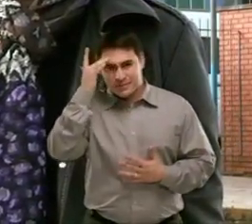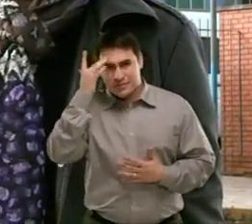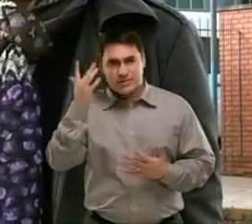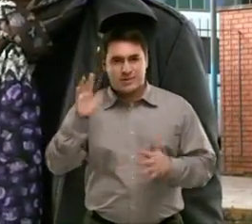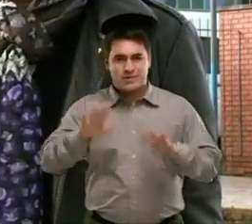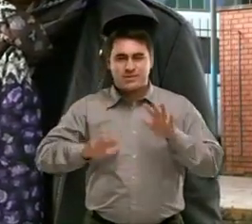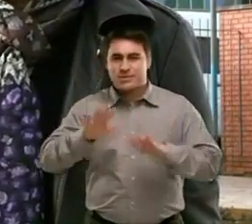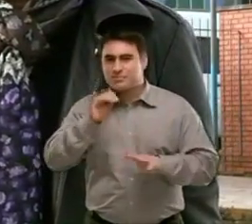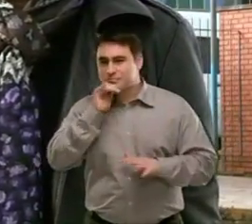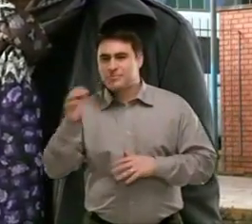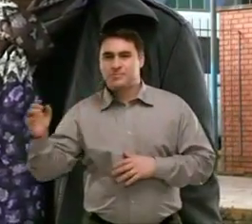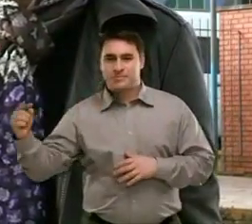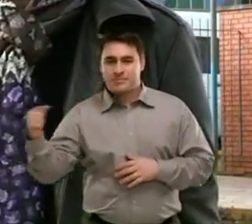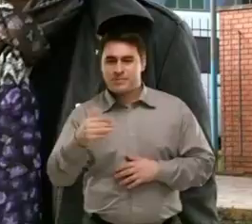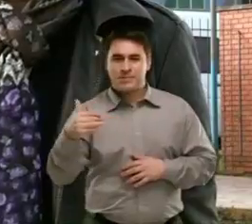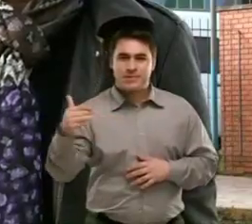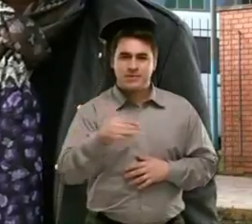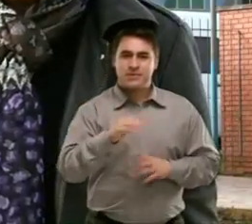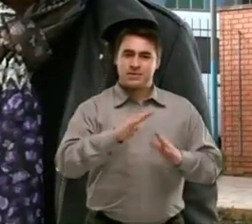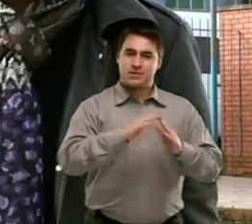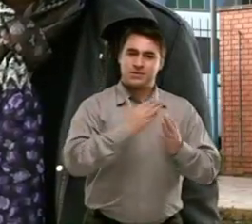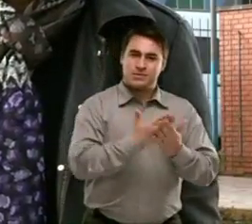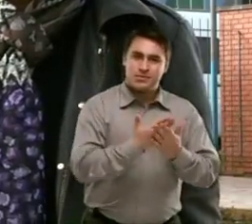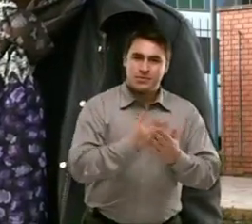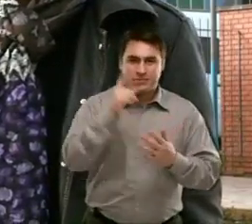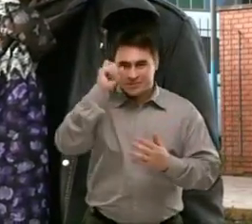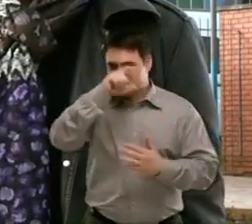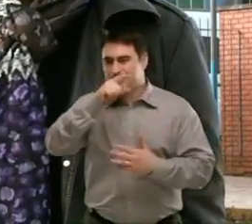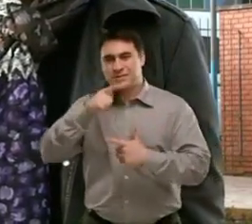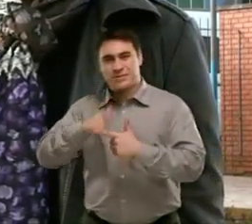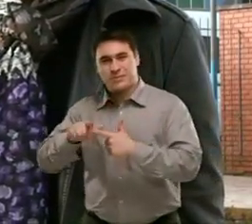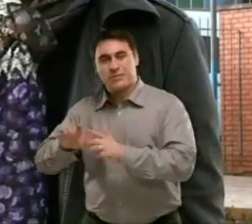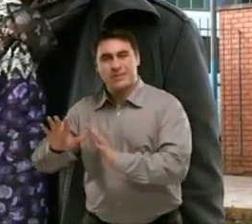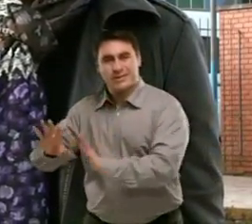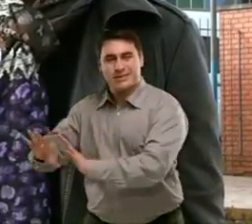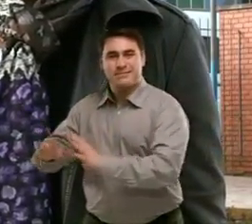because of their difficulties. And I think it's a right of every human being.